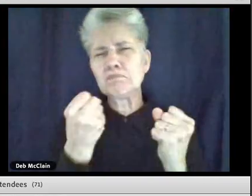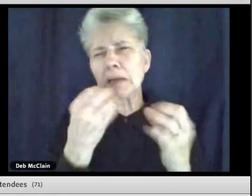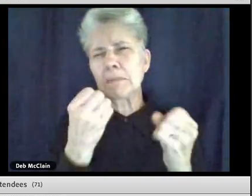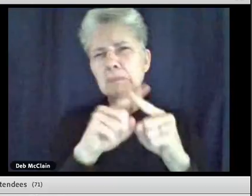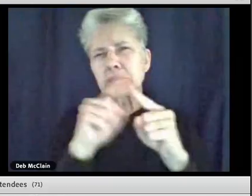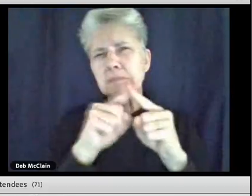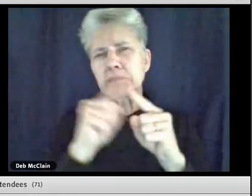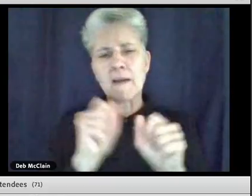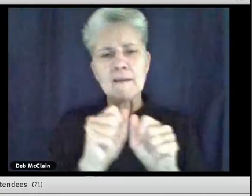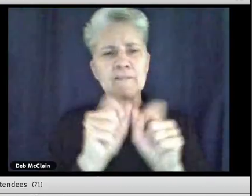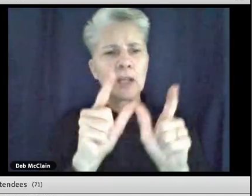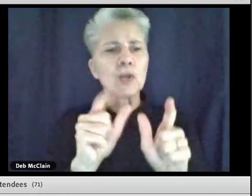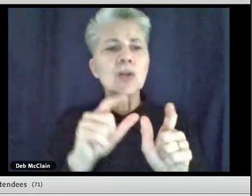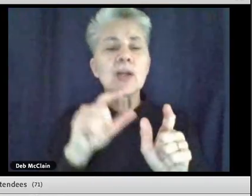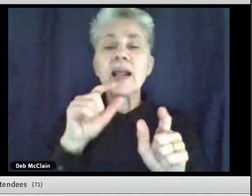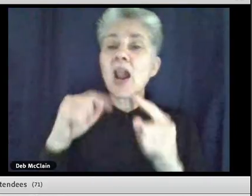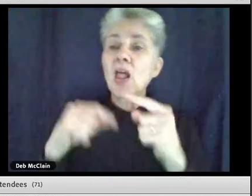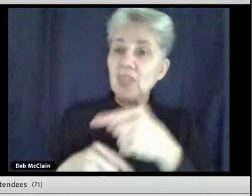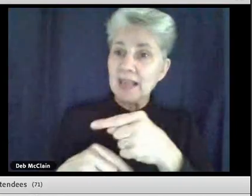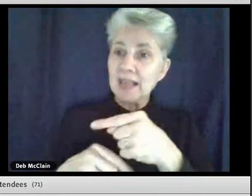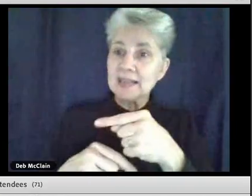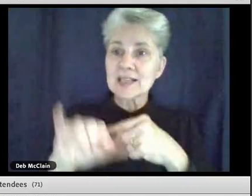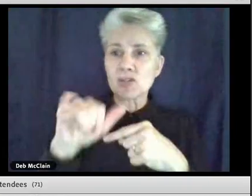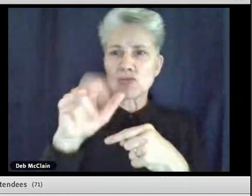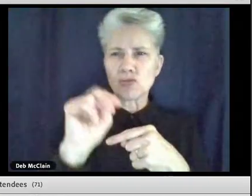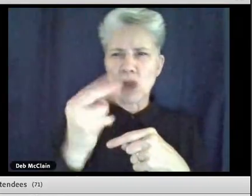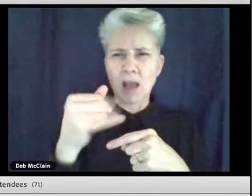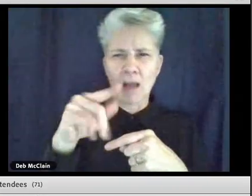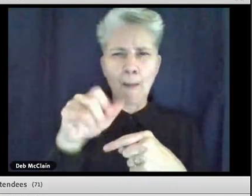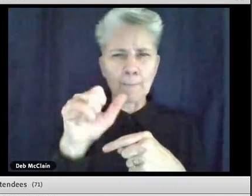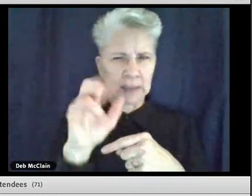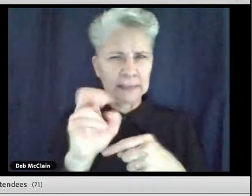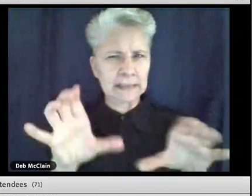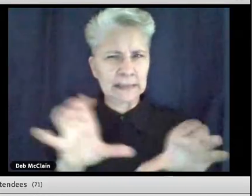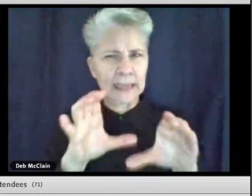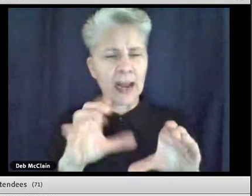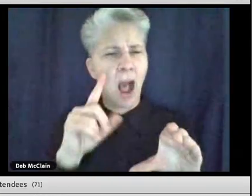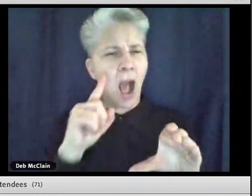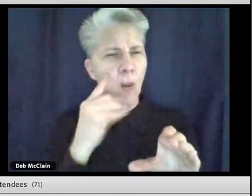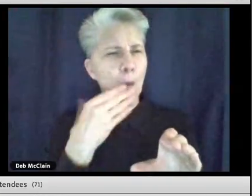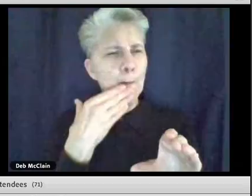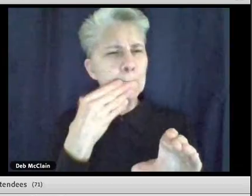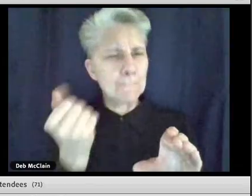This was done by John Hopkins, and I felt like it was one of the best videos that kind of explained it. She's very calm.